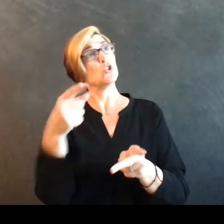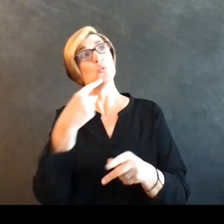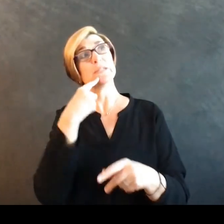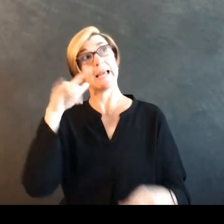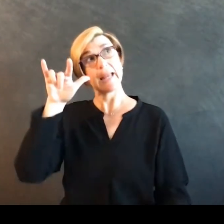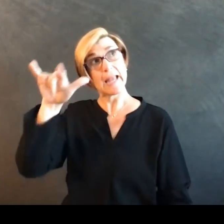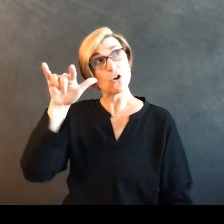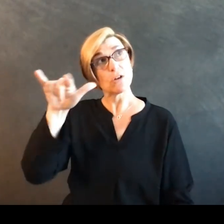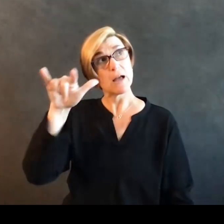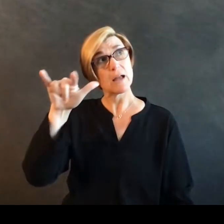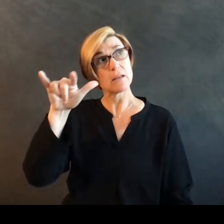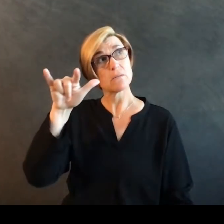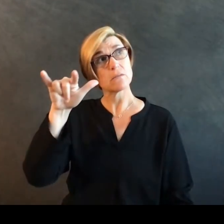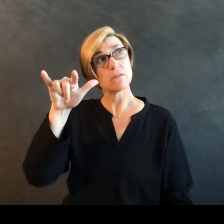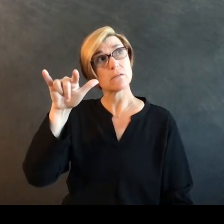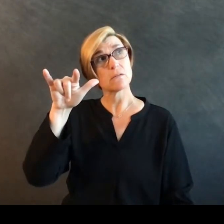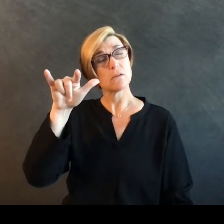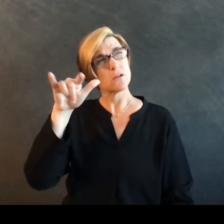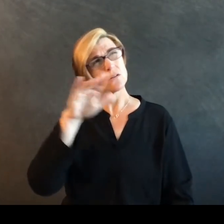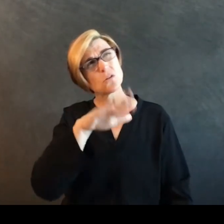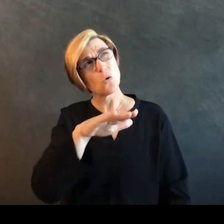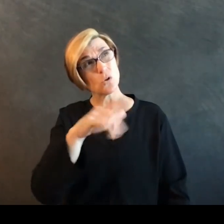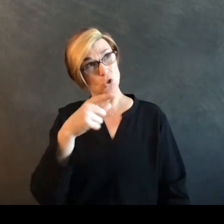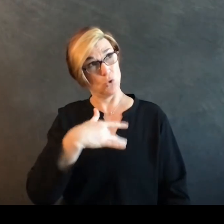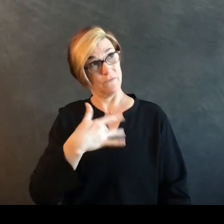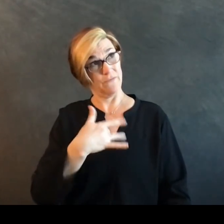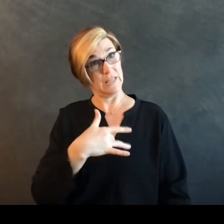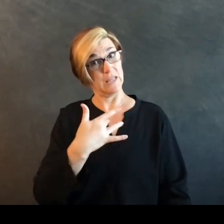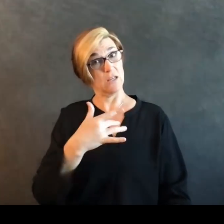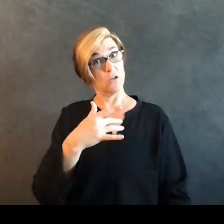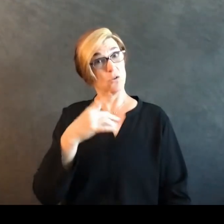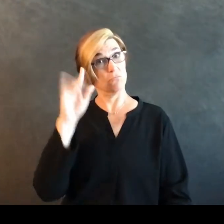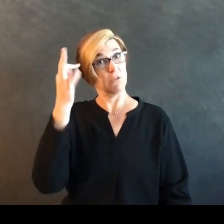that the Treasury Department and the federal government will be involved in